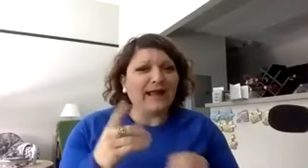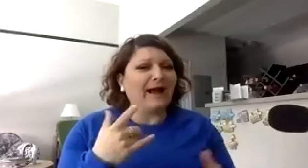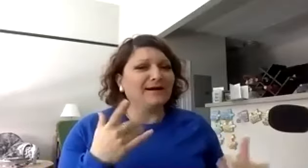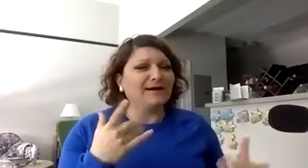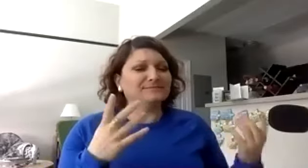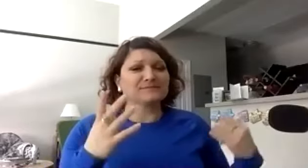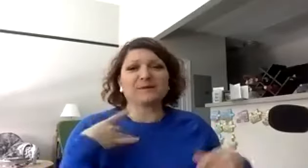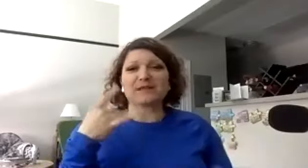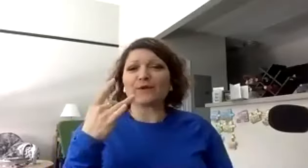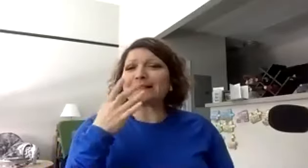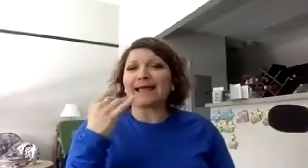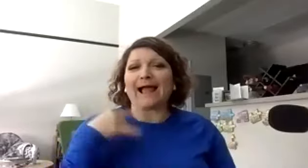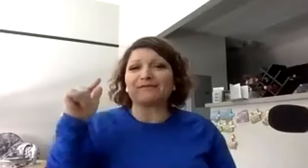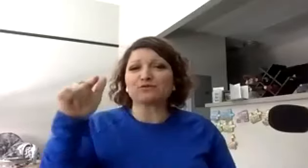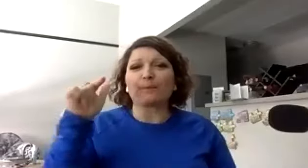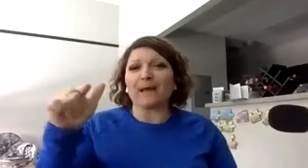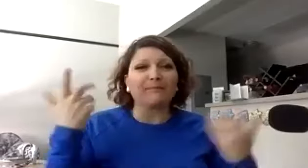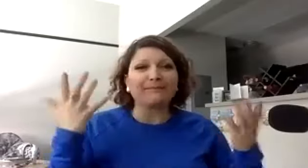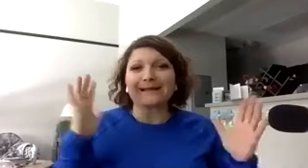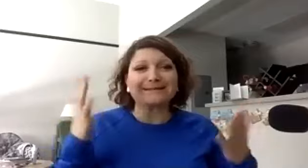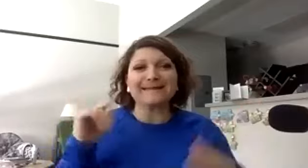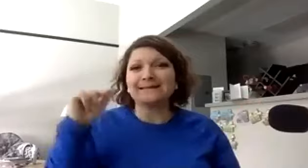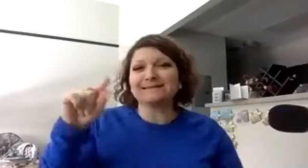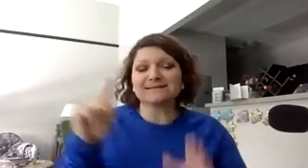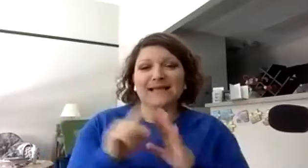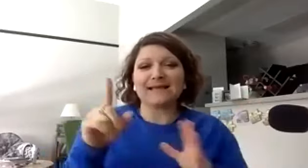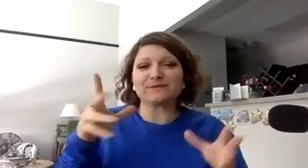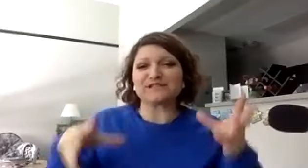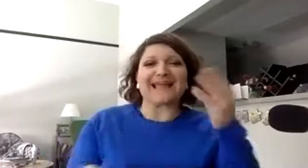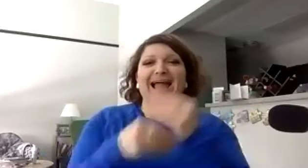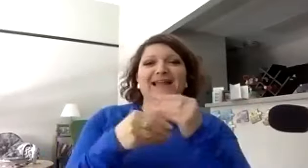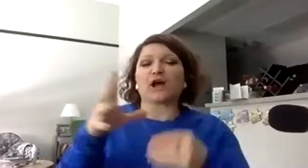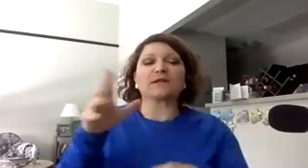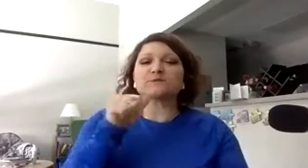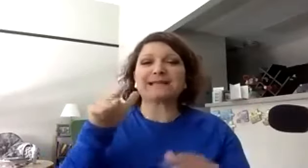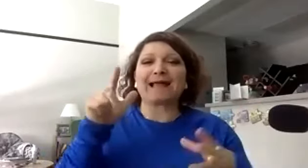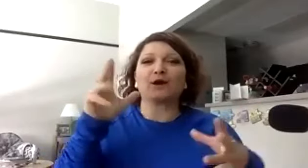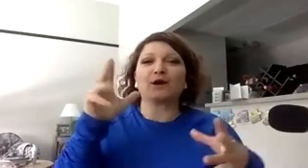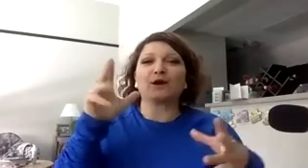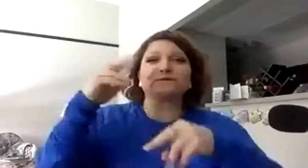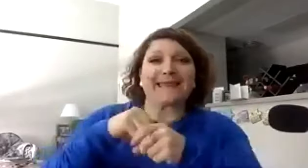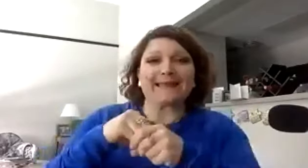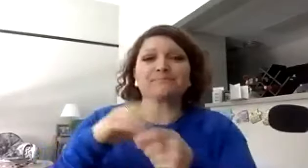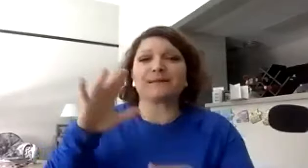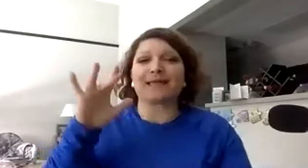um but the only light had the doorbell that it was just added on it was not built in but they